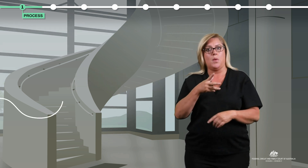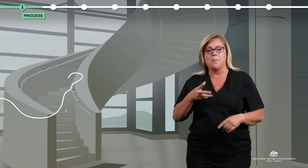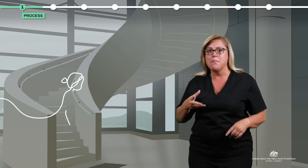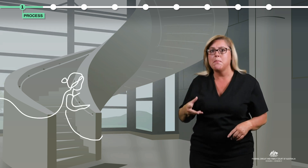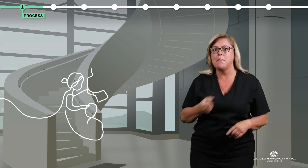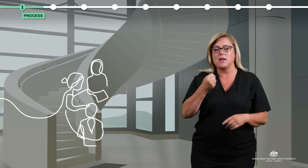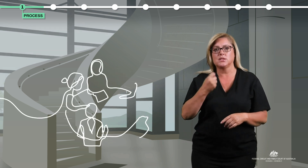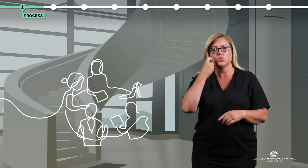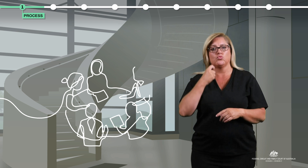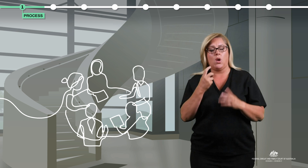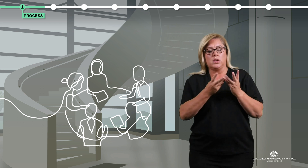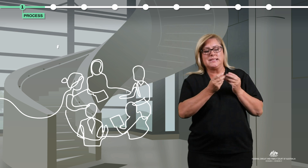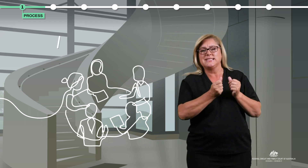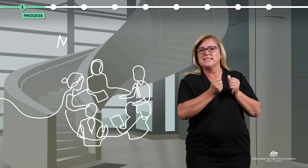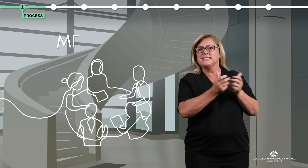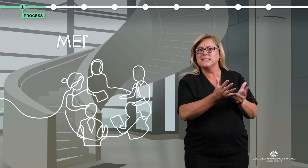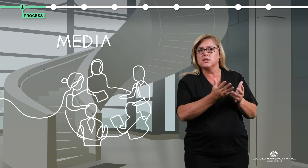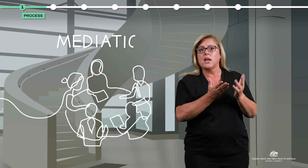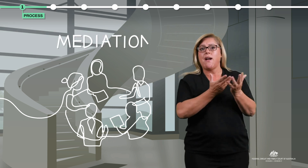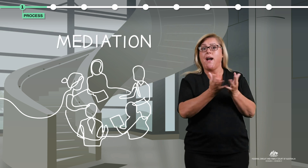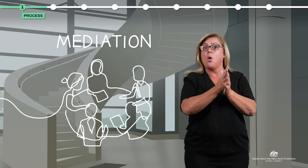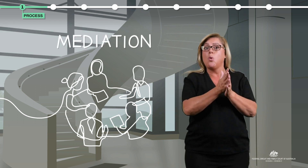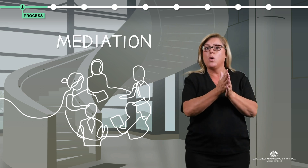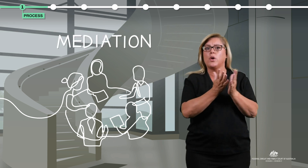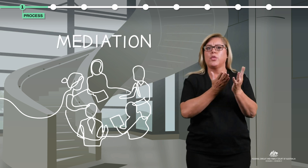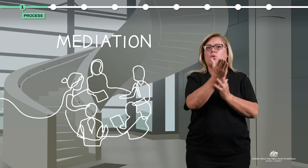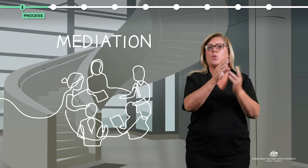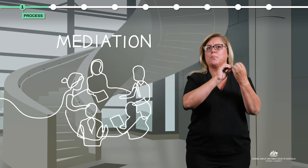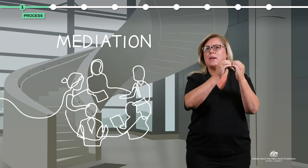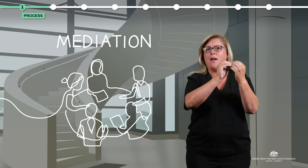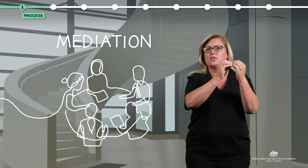you are obligated to try to resolve your dispute by mediation.